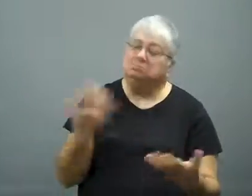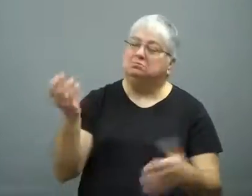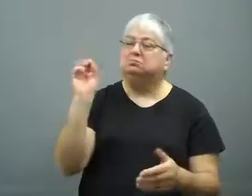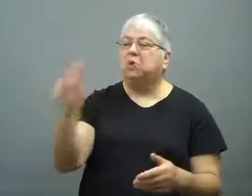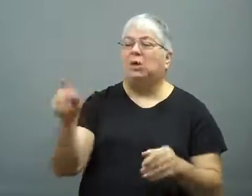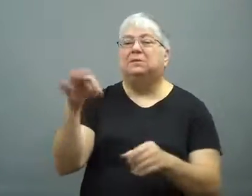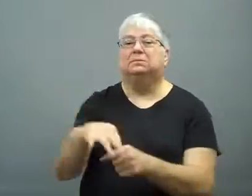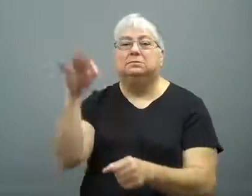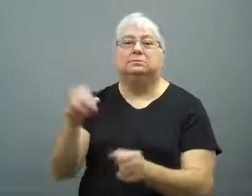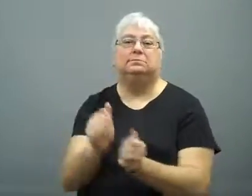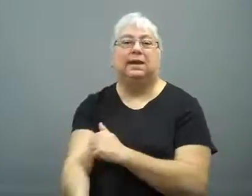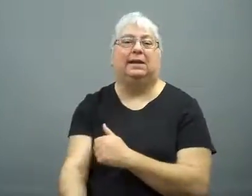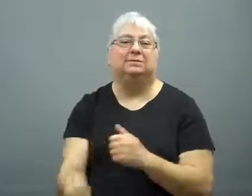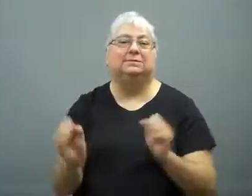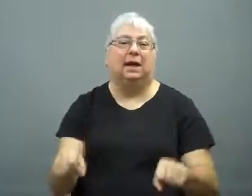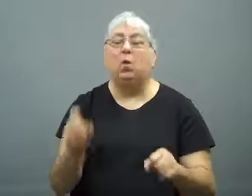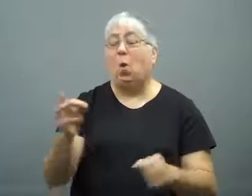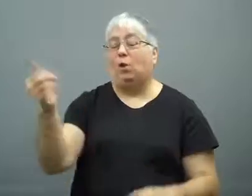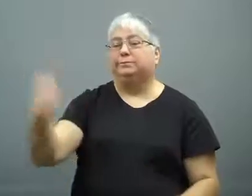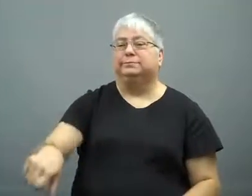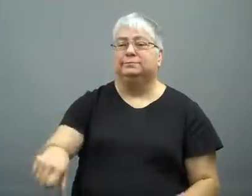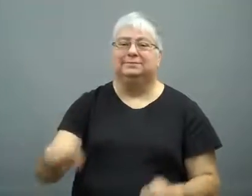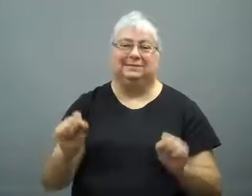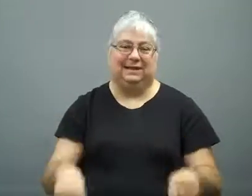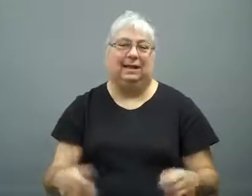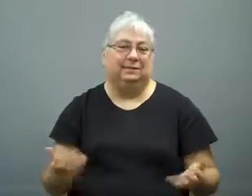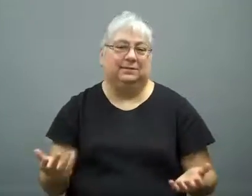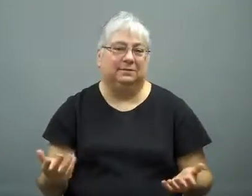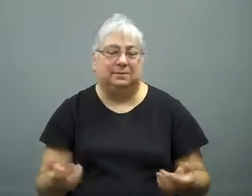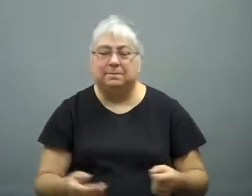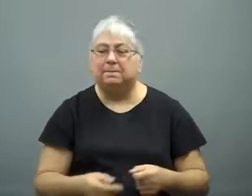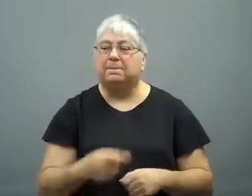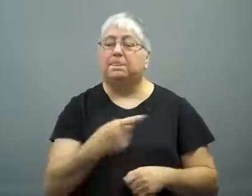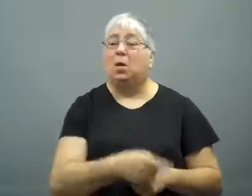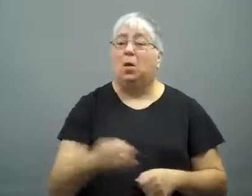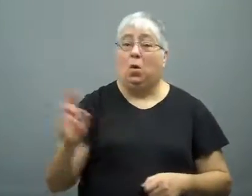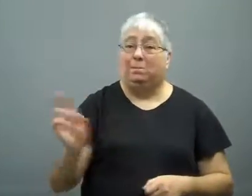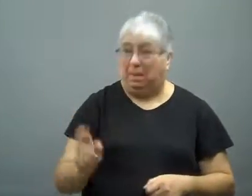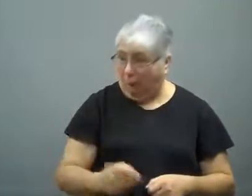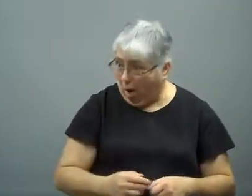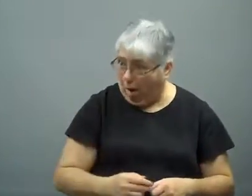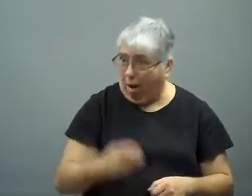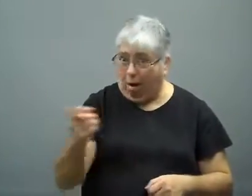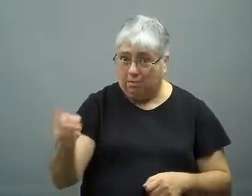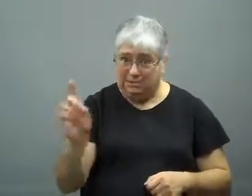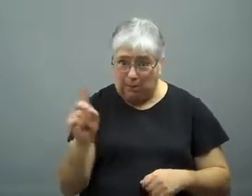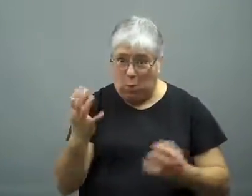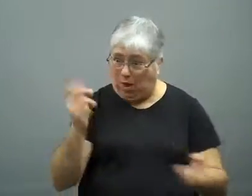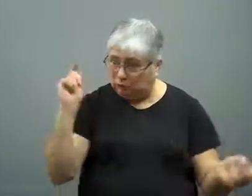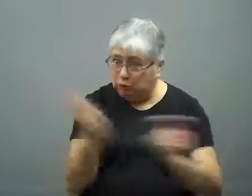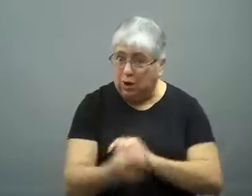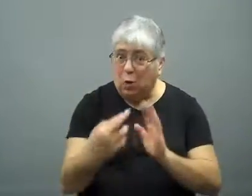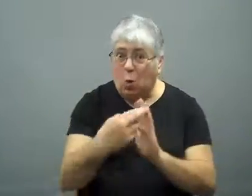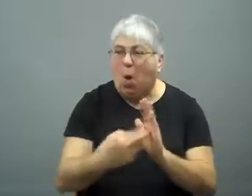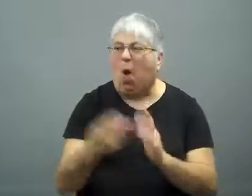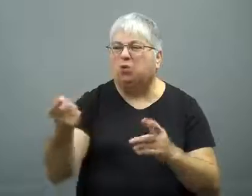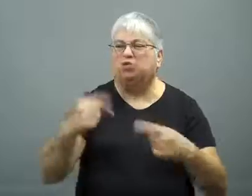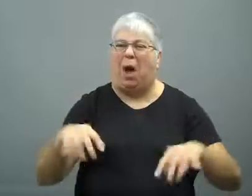to either accept or reject them.